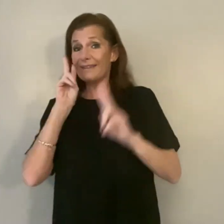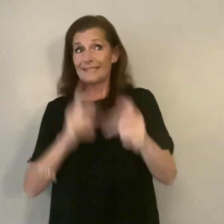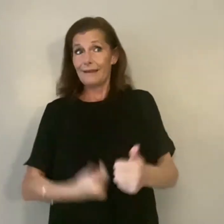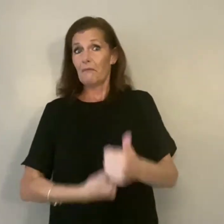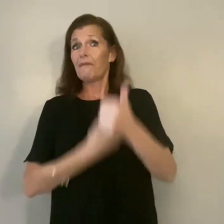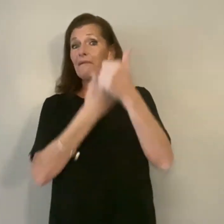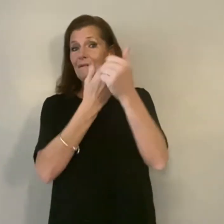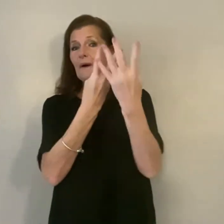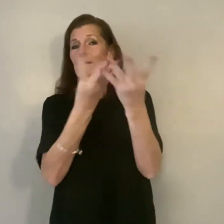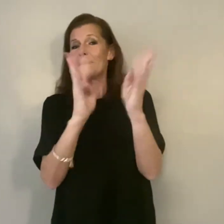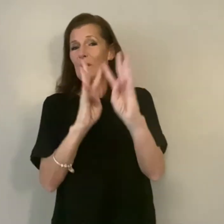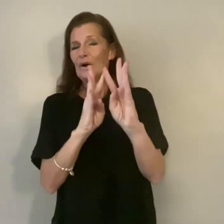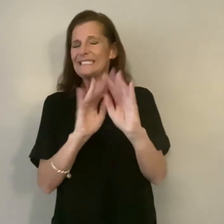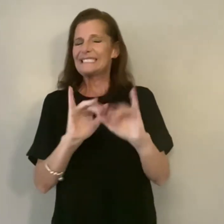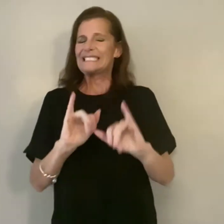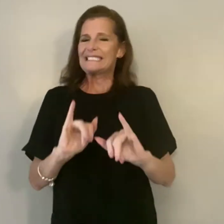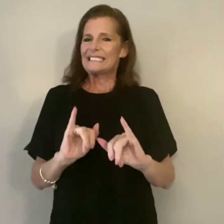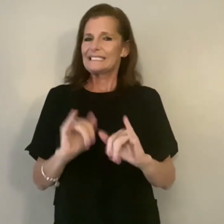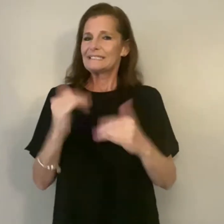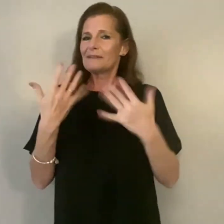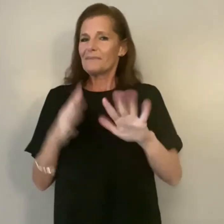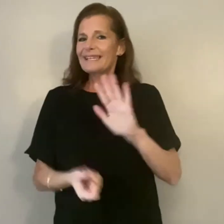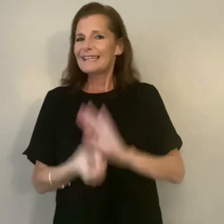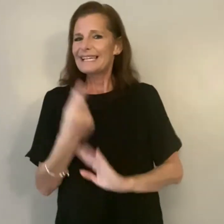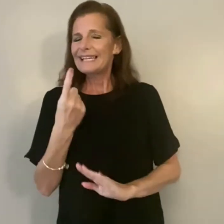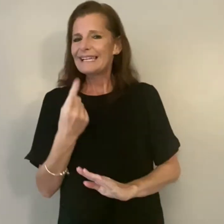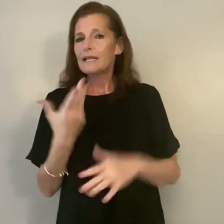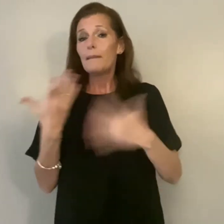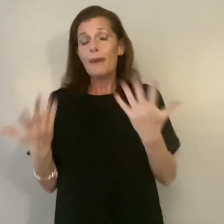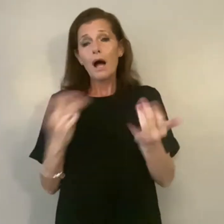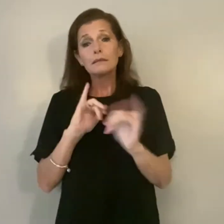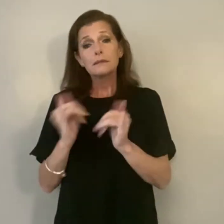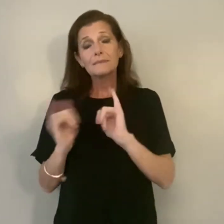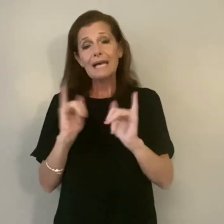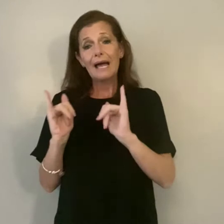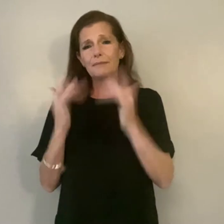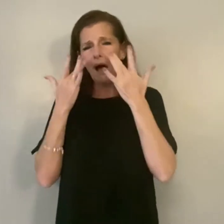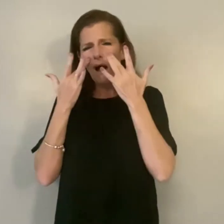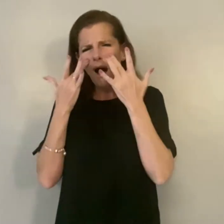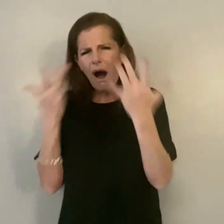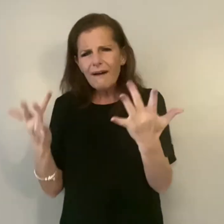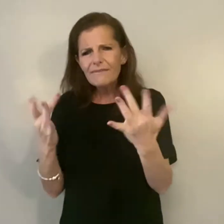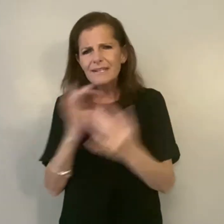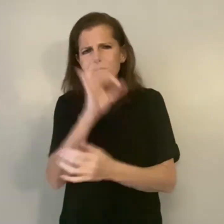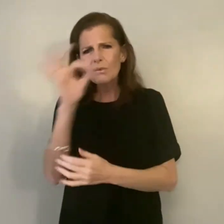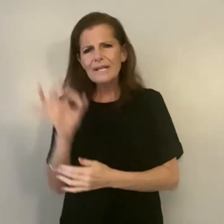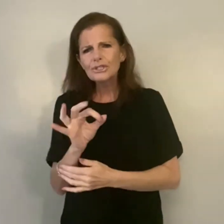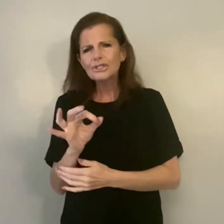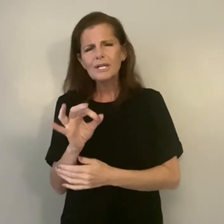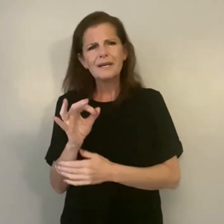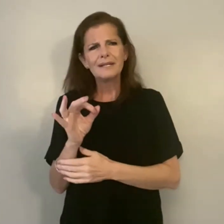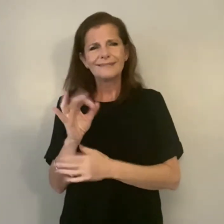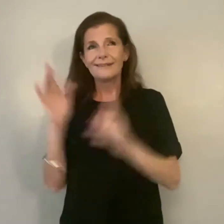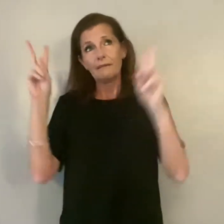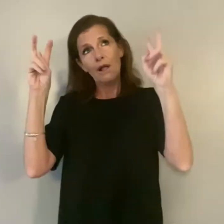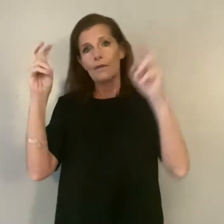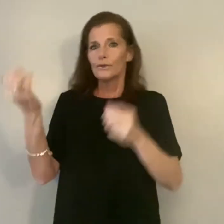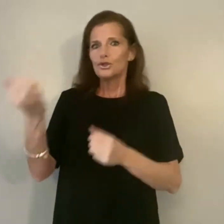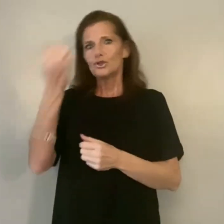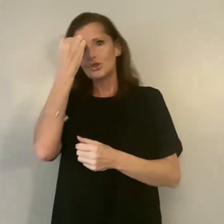done well at boards and I've seen done badly at votes but sometimes the obvious question the stupid one is the one that actually leads to the best discussion, the best decision making.